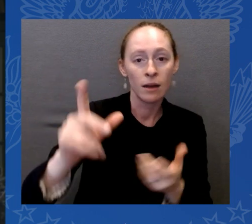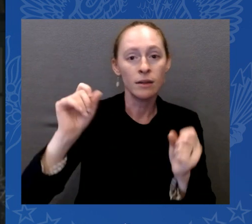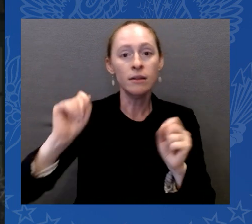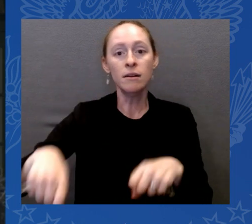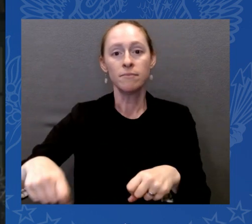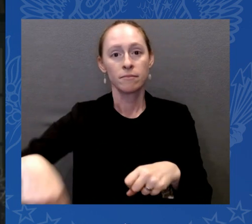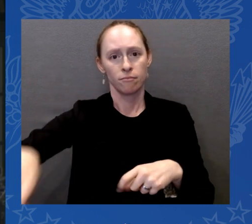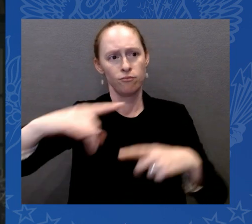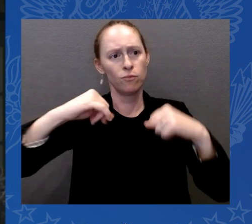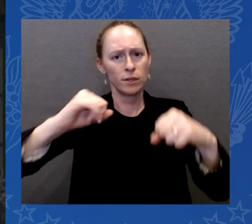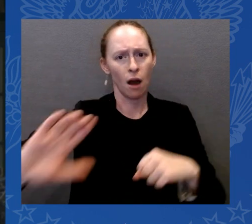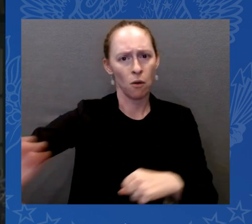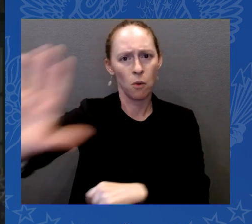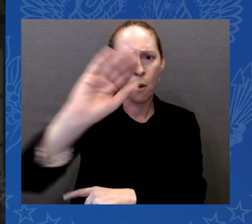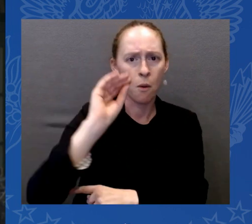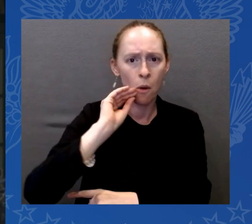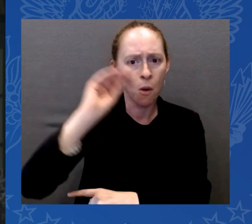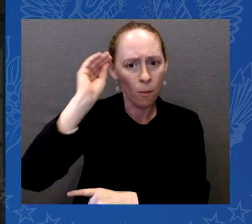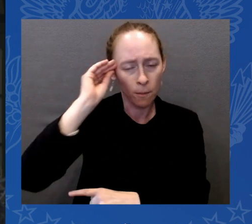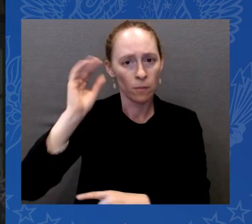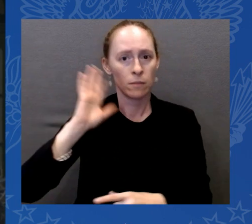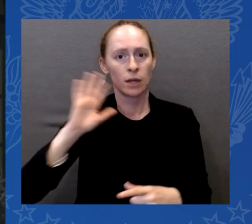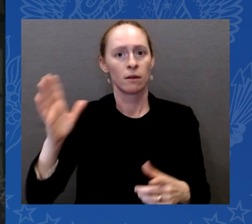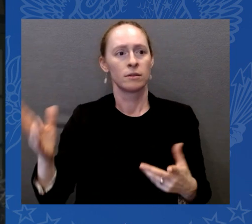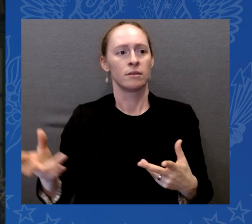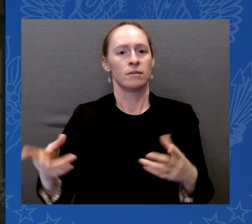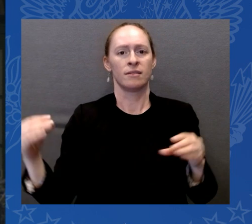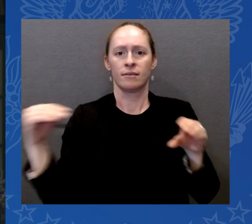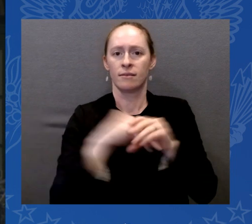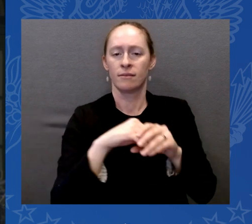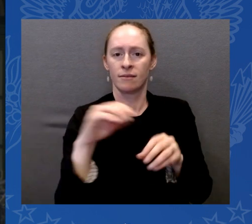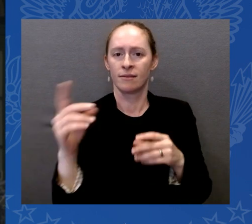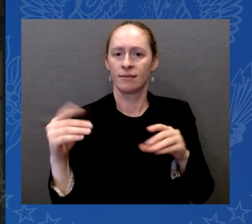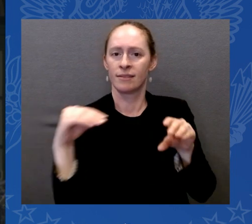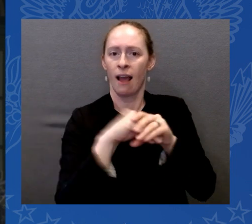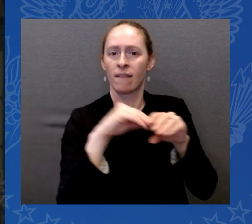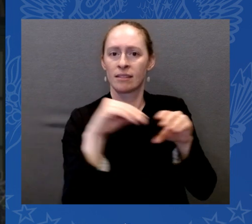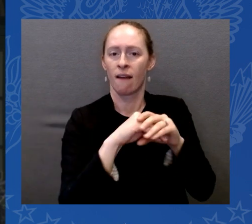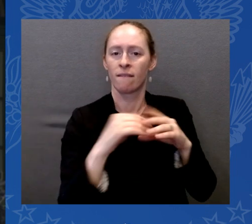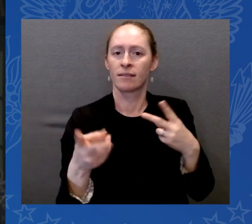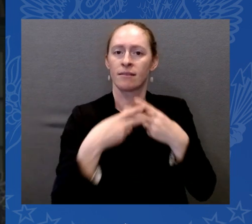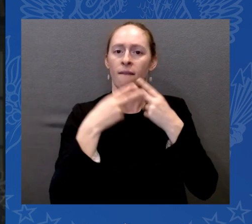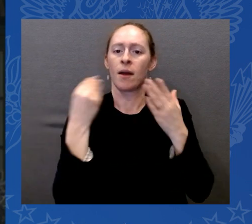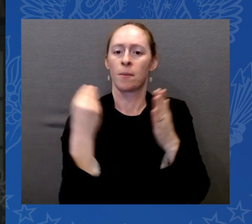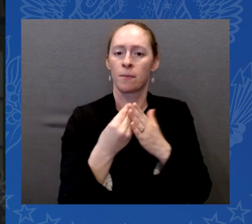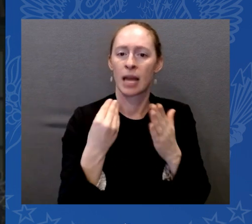because they're not going to have the heat seeking [seeping] out through the windows or doors, or the air conditioning.